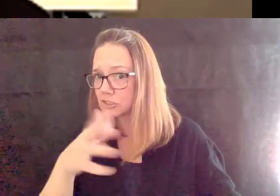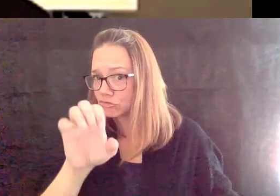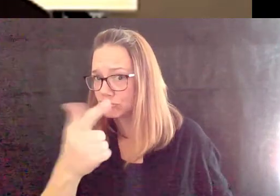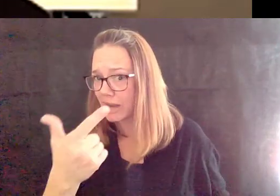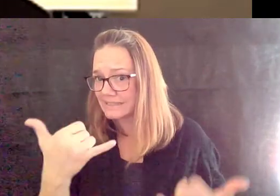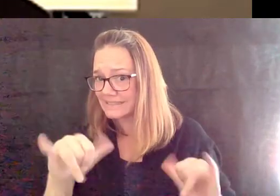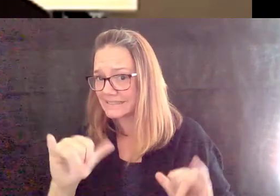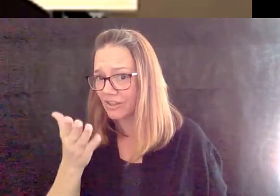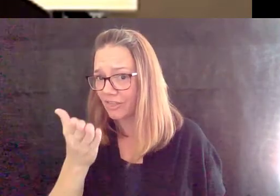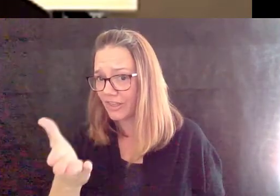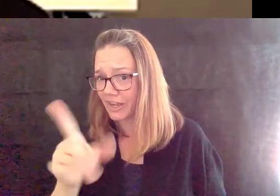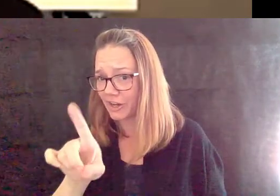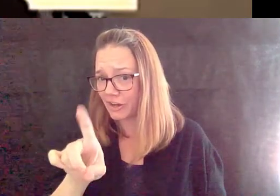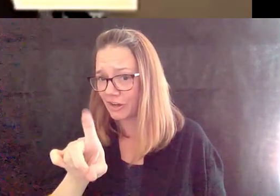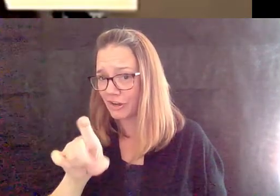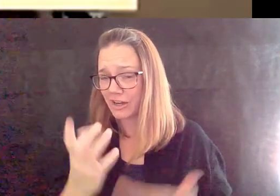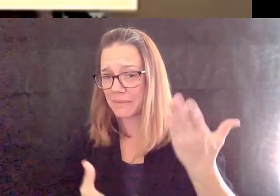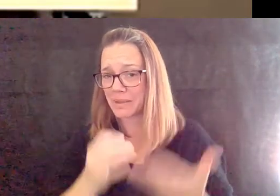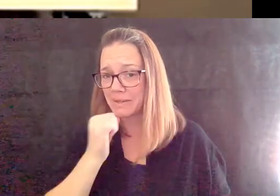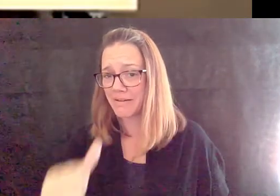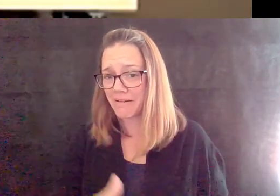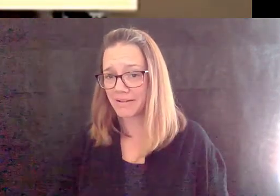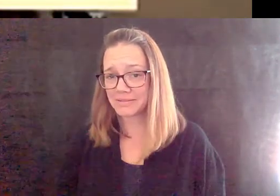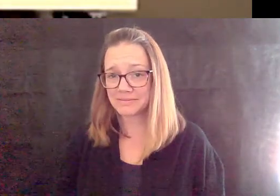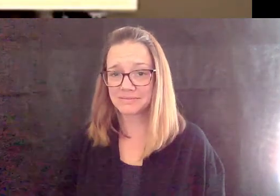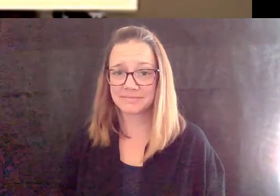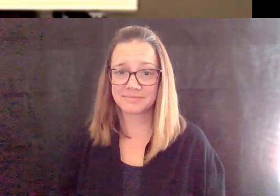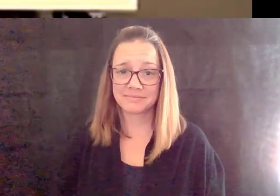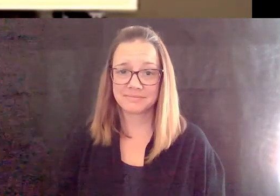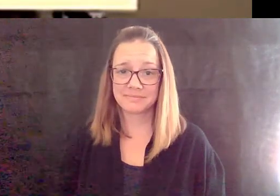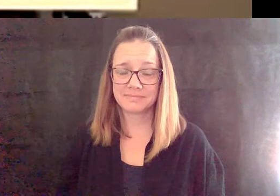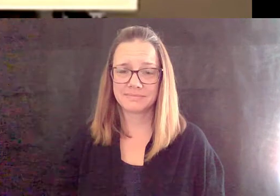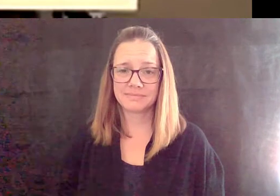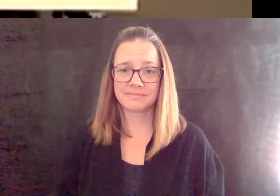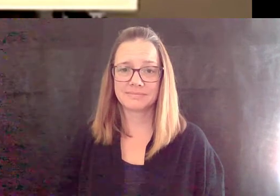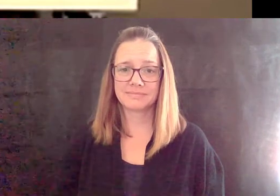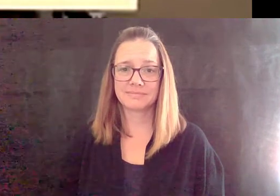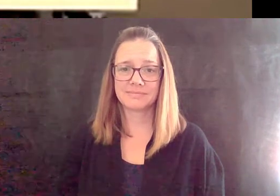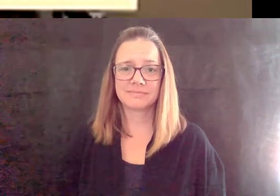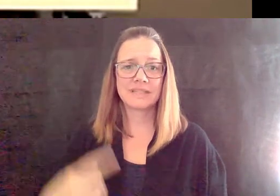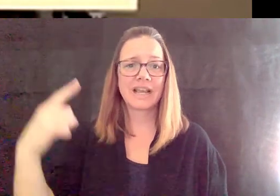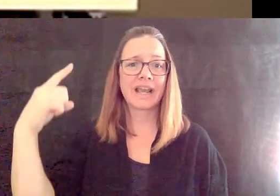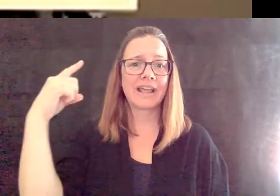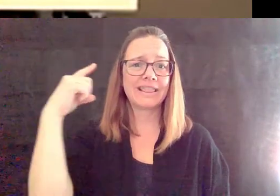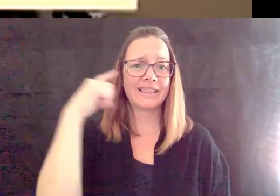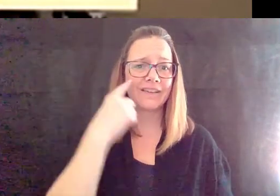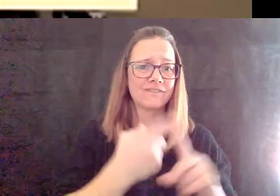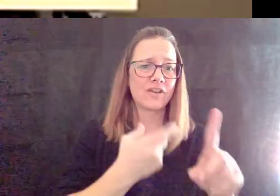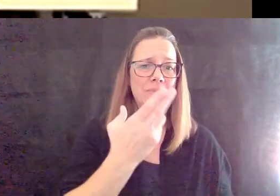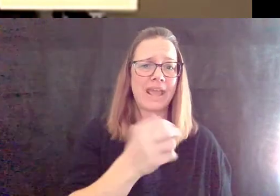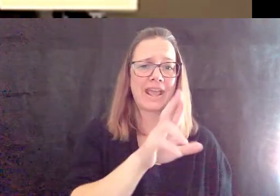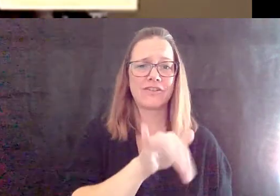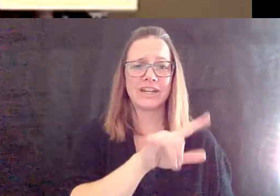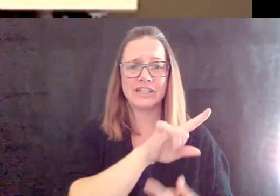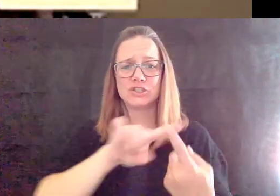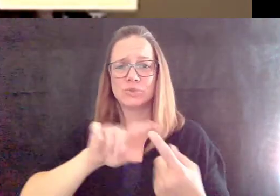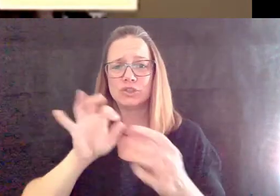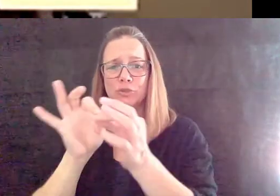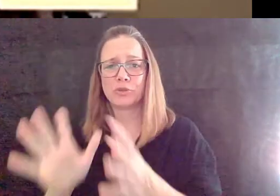Is Greg still in here? Maybe not. I think it goes straight from Harry to interpreter. I think you're right.